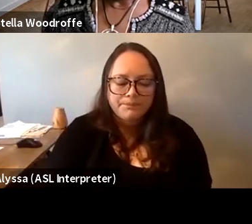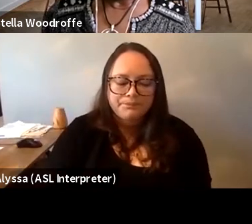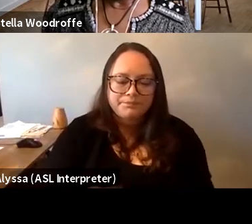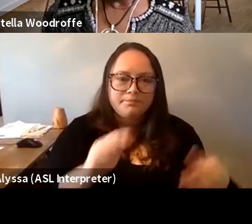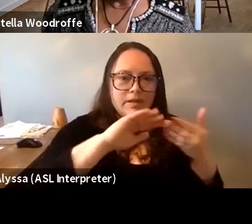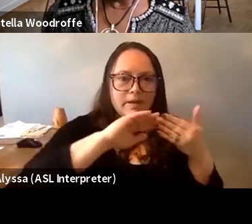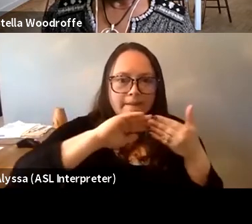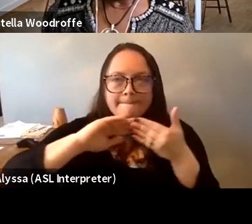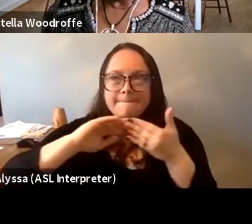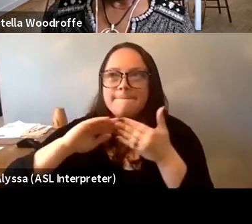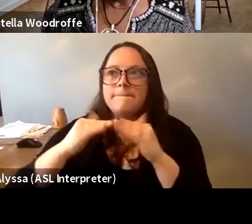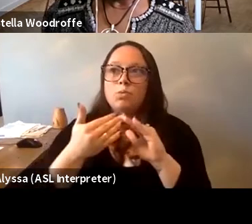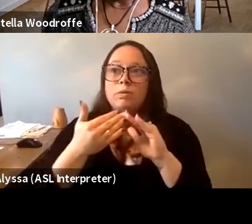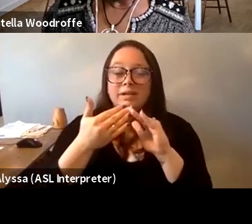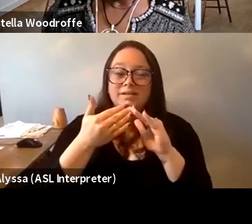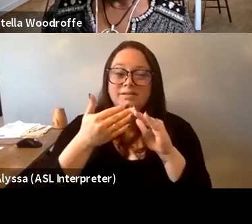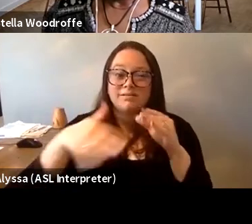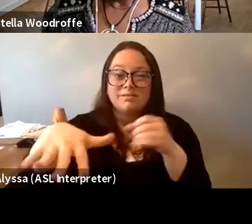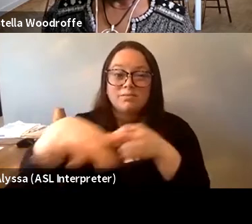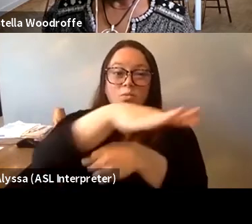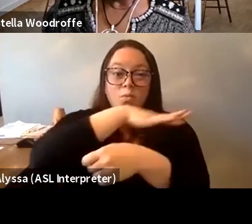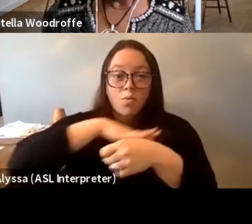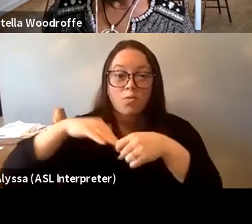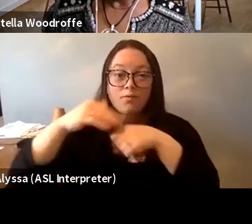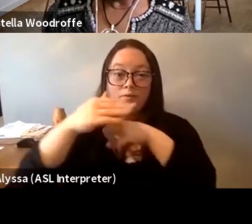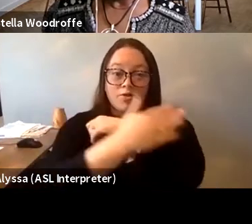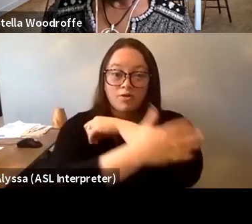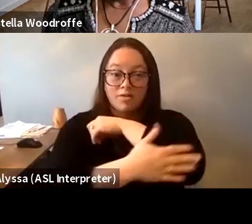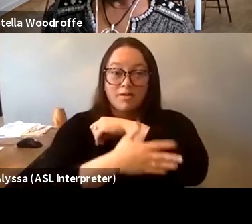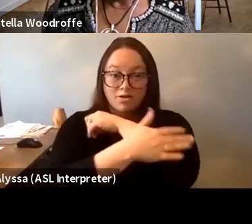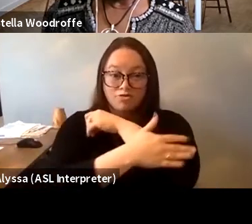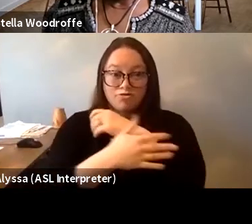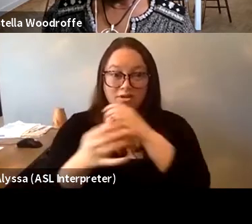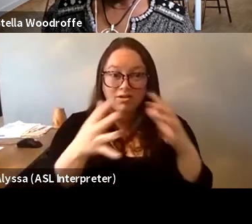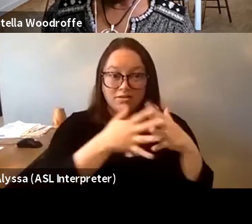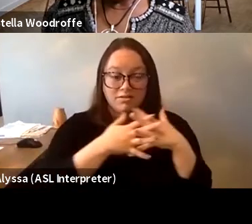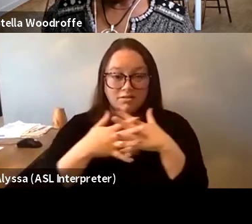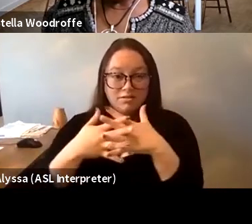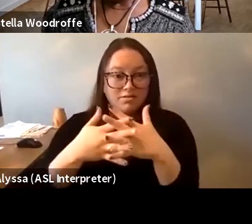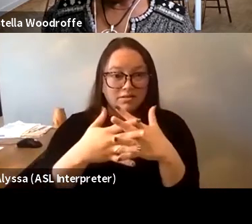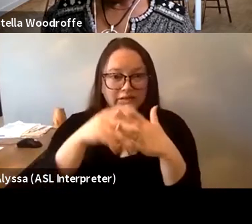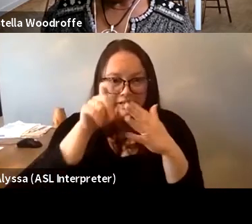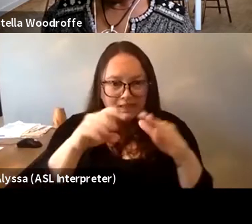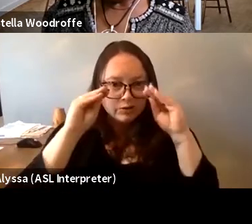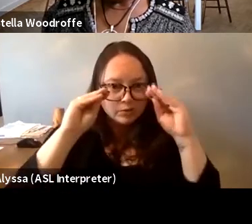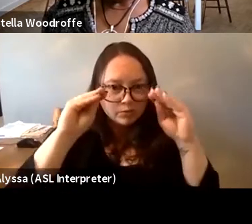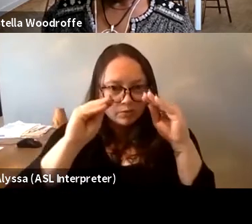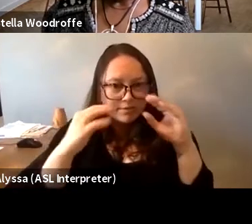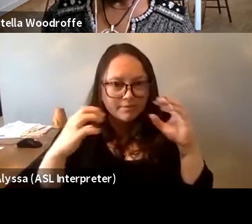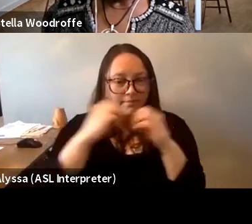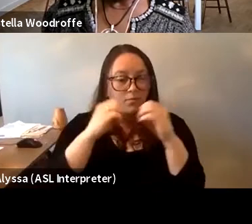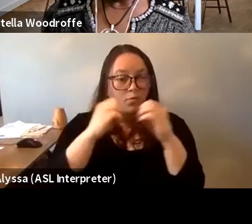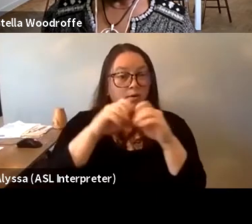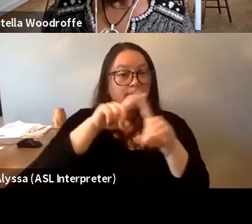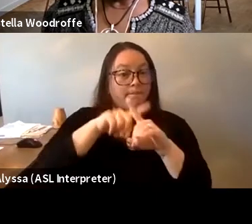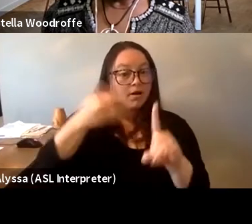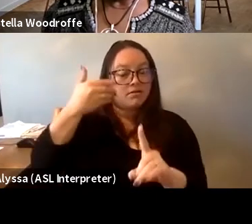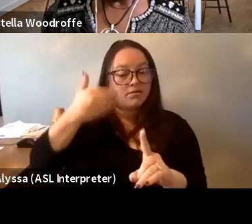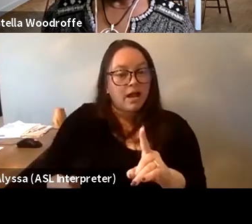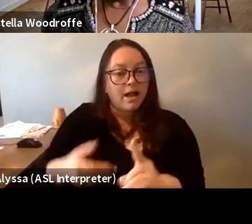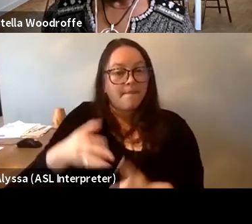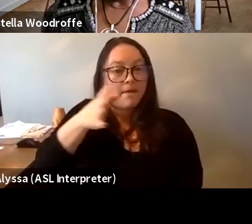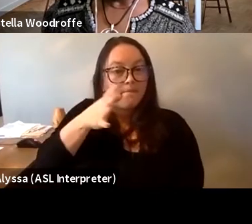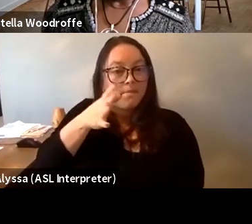you know, our country. As a mom raising a black male, I'm